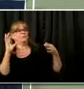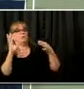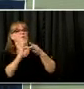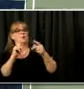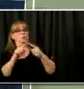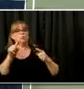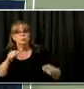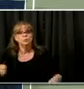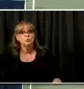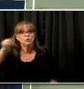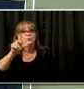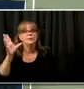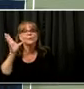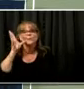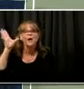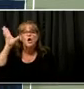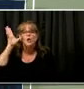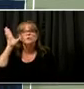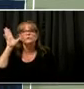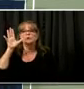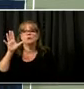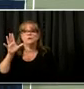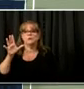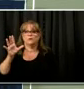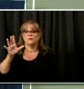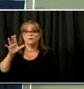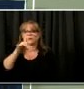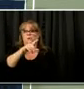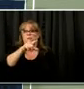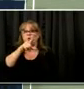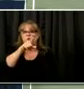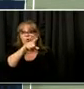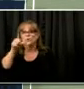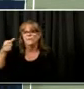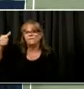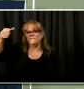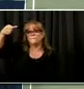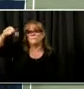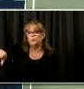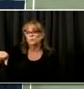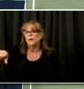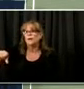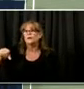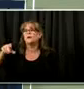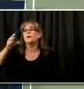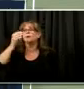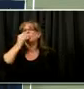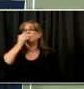those schools citing the schools and inability to provide services or go to their medically fragile